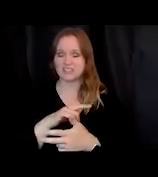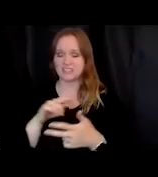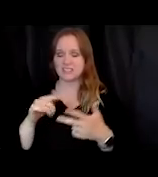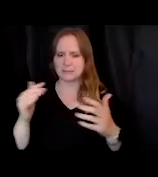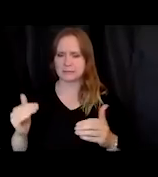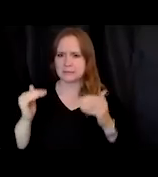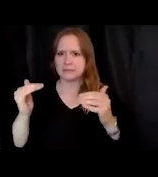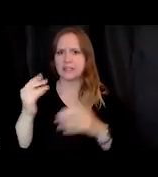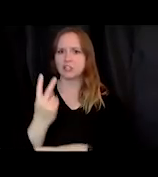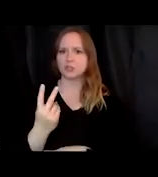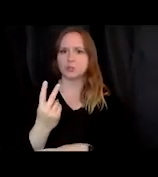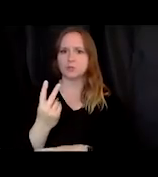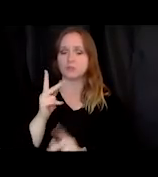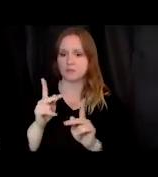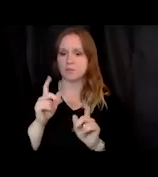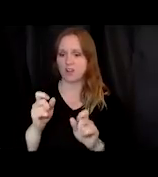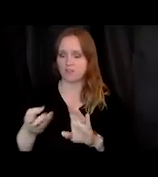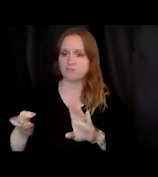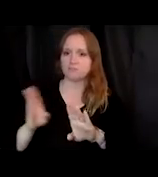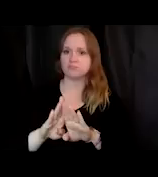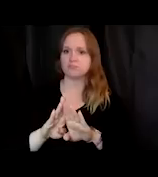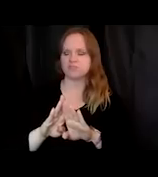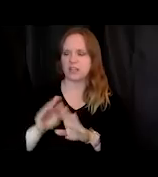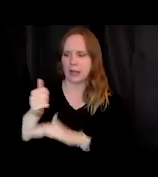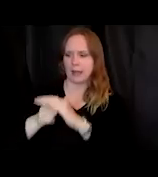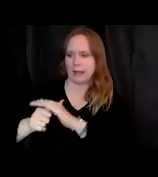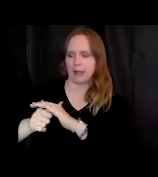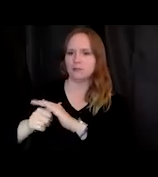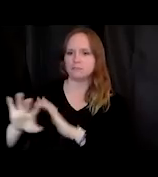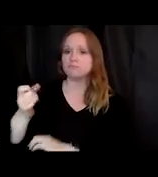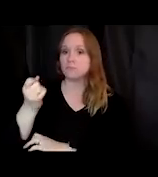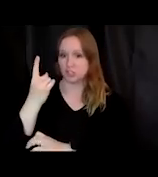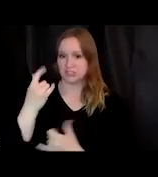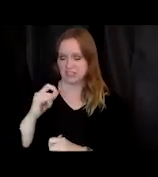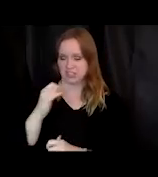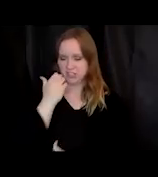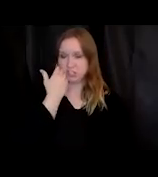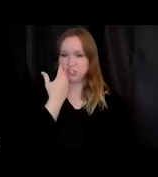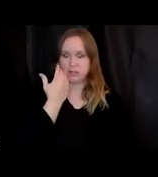to close the door, right? And hide that. There's still shame and embarrassment. However, they do feel as if they're able